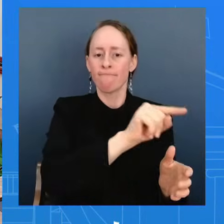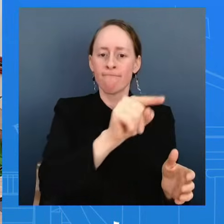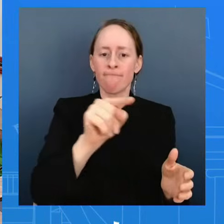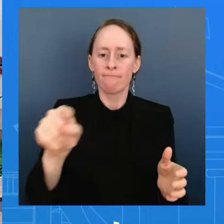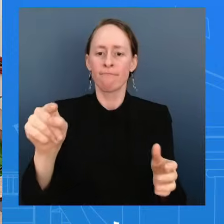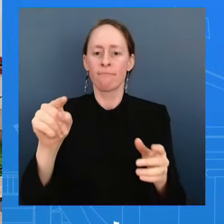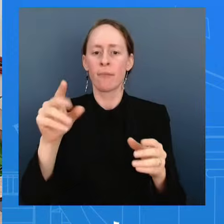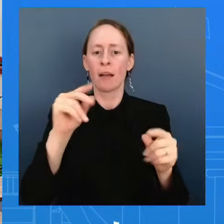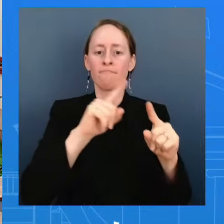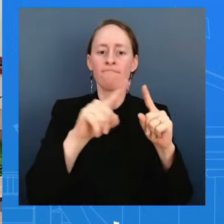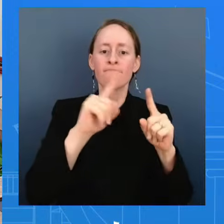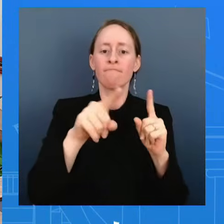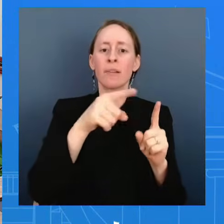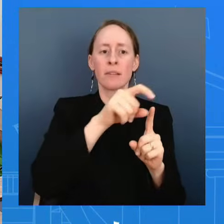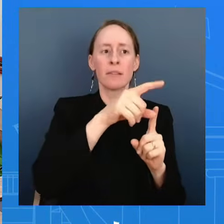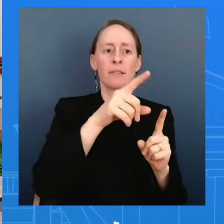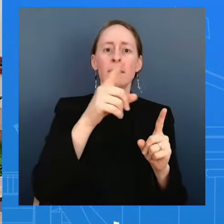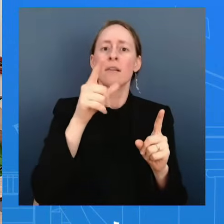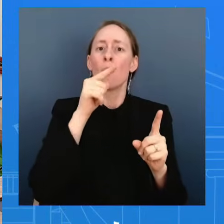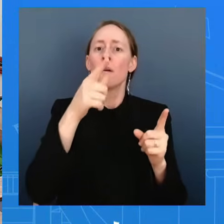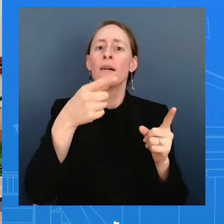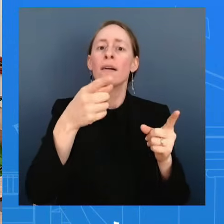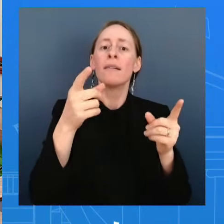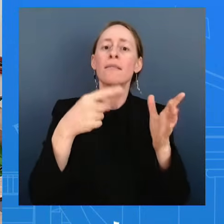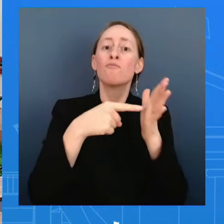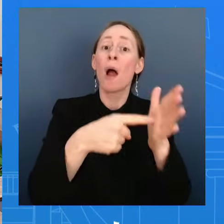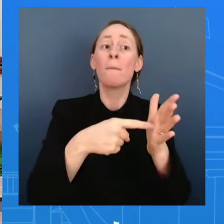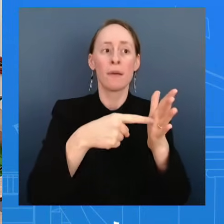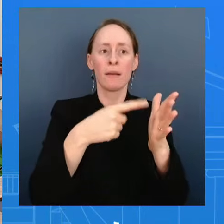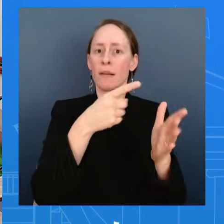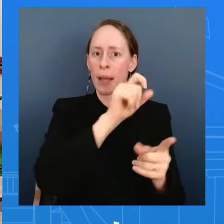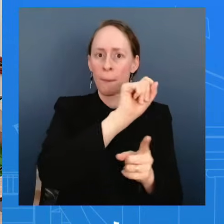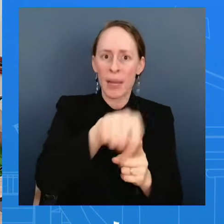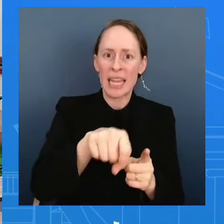And what would you like to see happen next? Ms. Jean-Pierre: So, we -- so, we're monitoring the situation